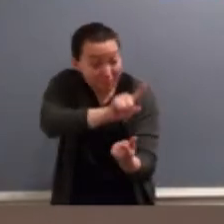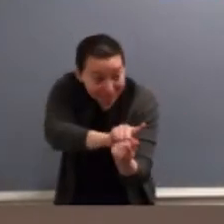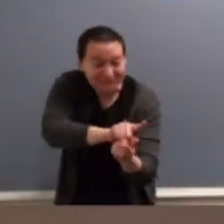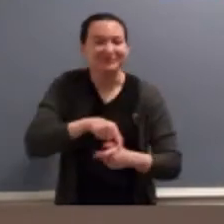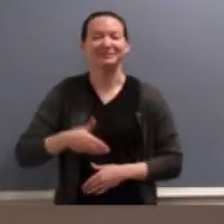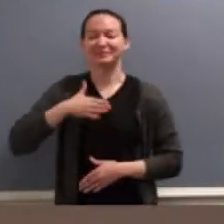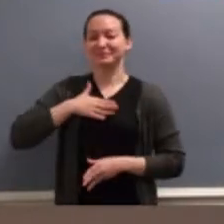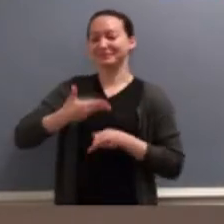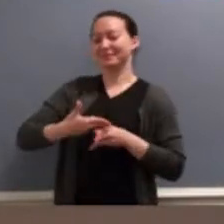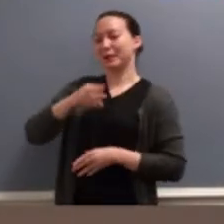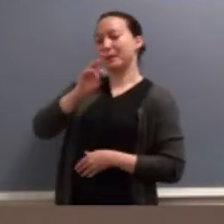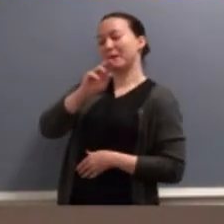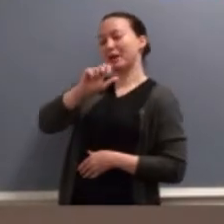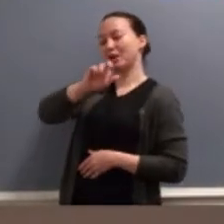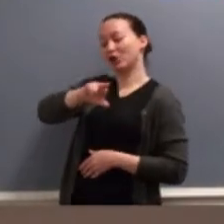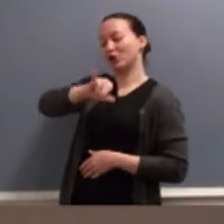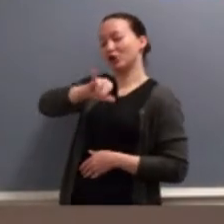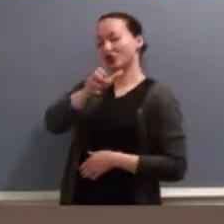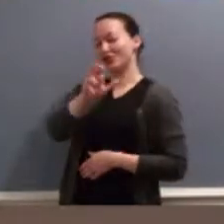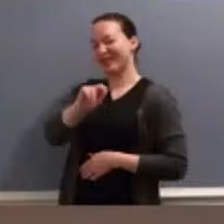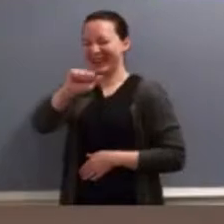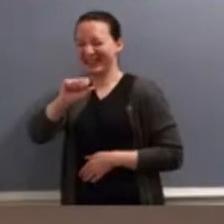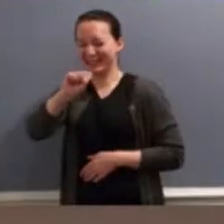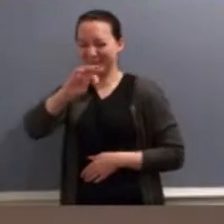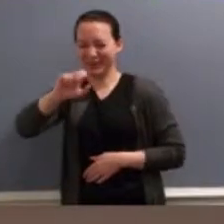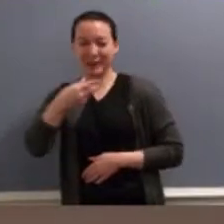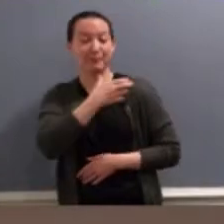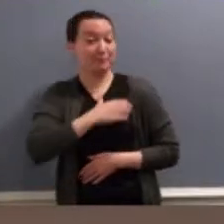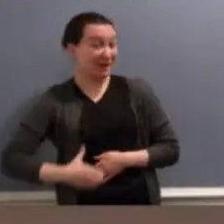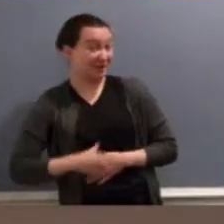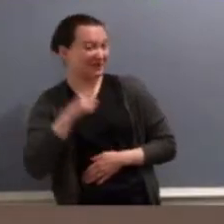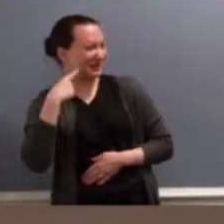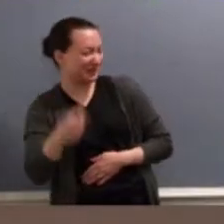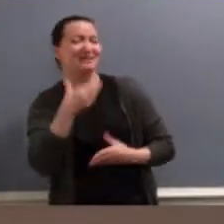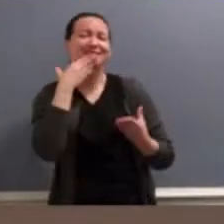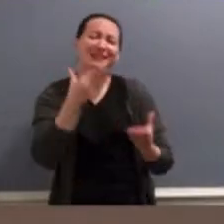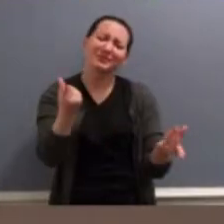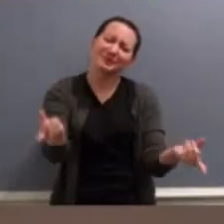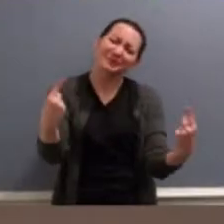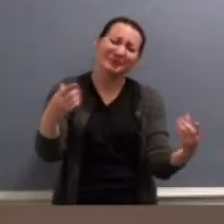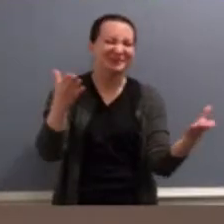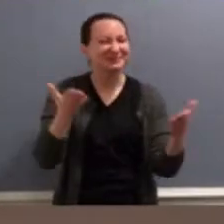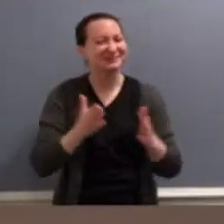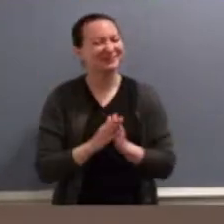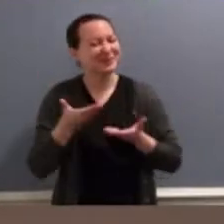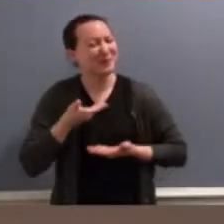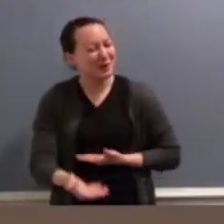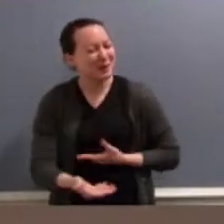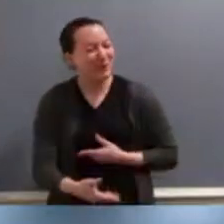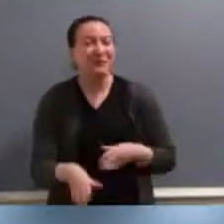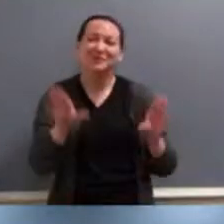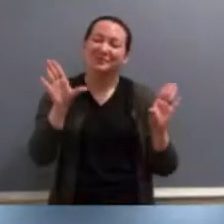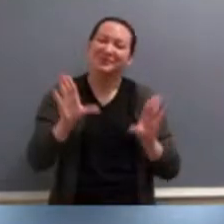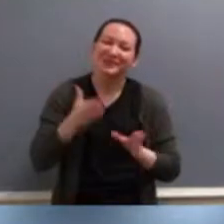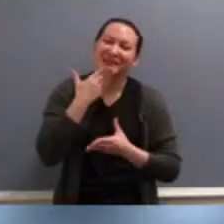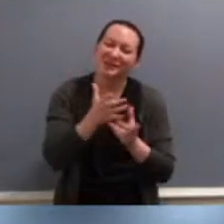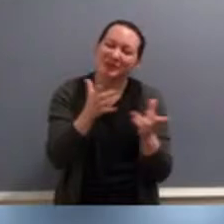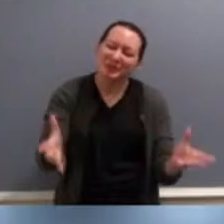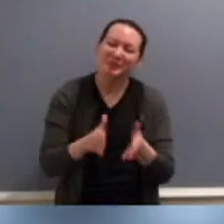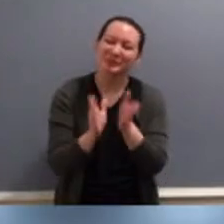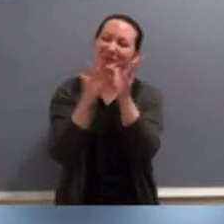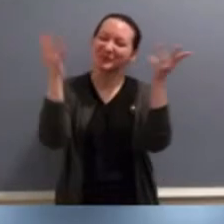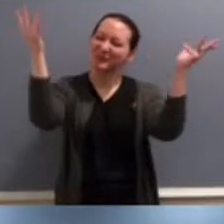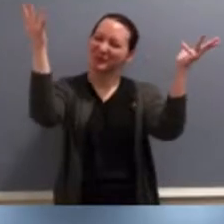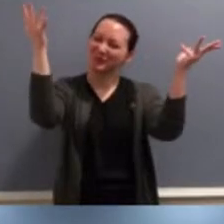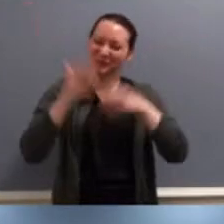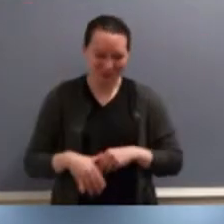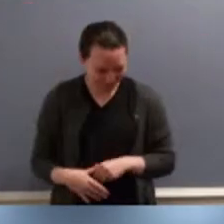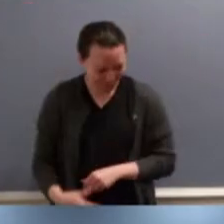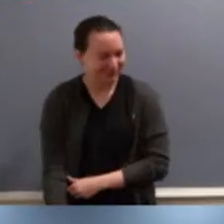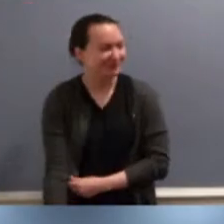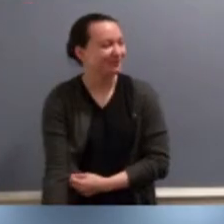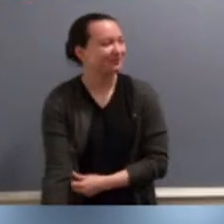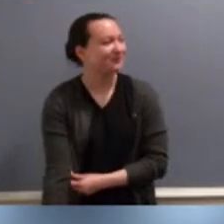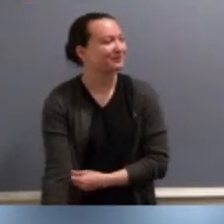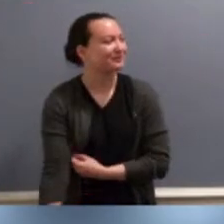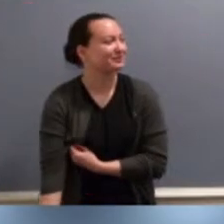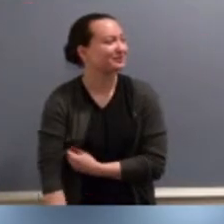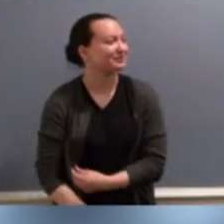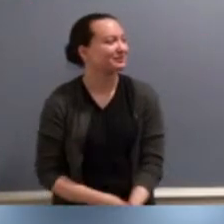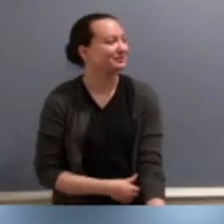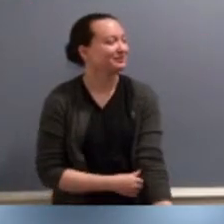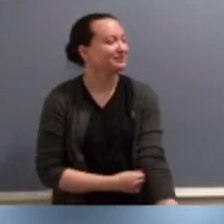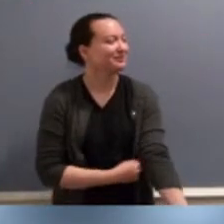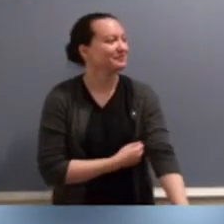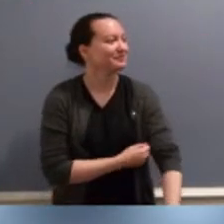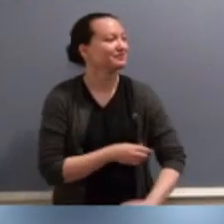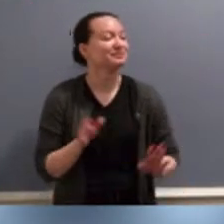I'm Mayor John A Smith in the city of Silverton and again thank you and welcome thank you so much